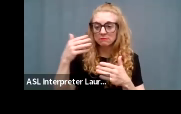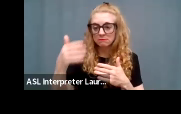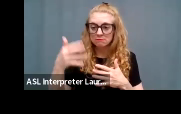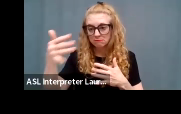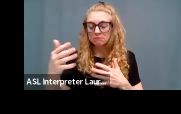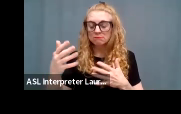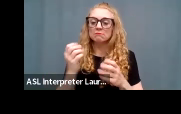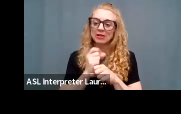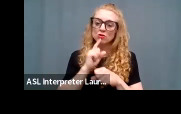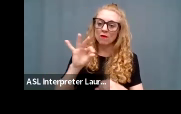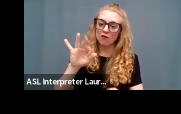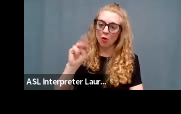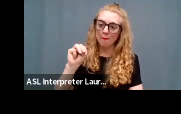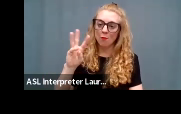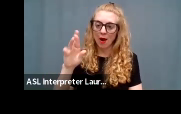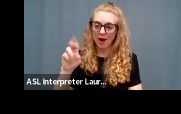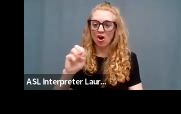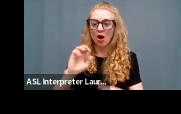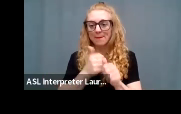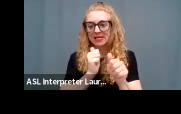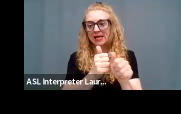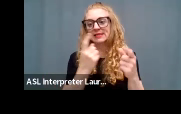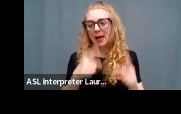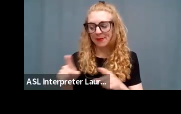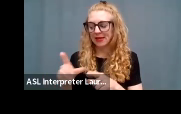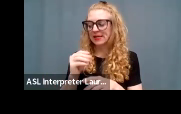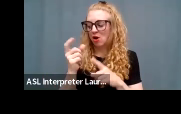sure the firmware updates are put in place if they're not automated make sure the Network's